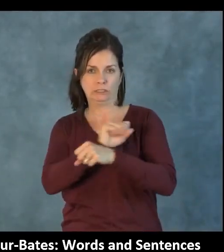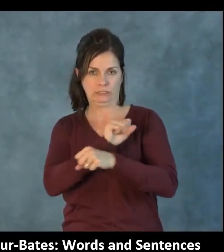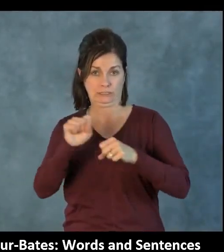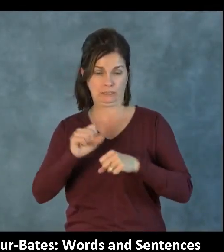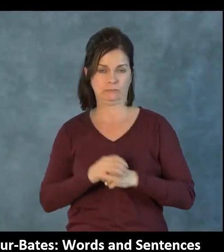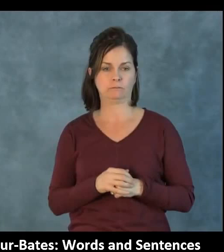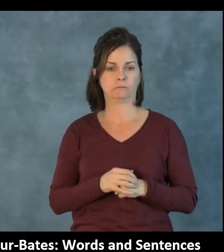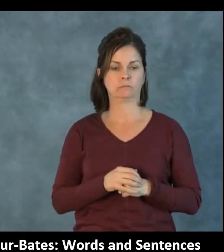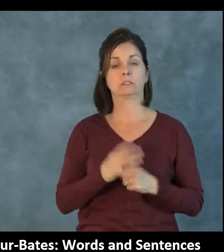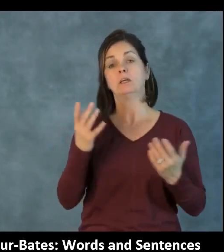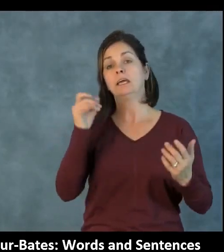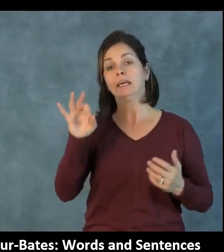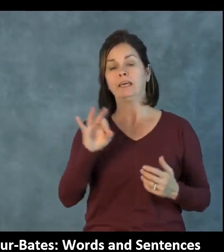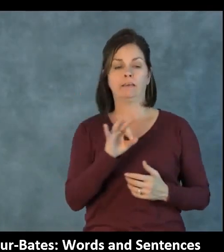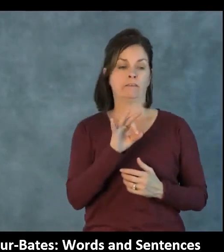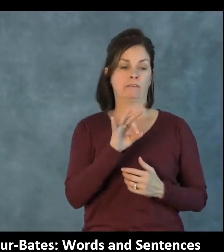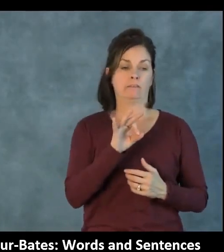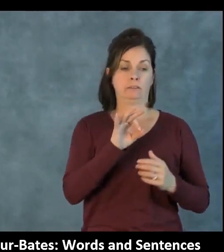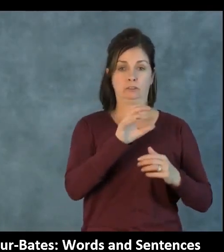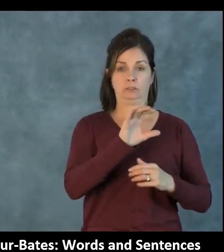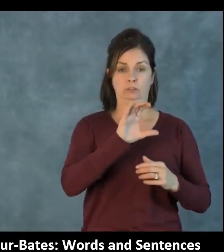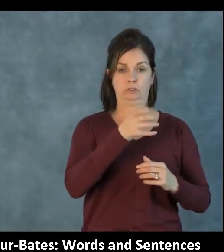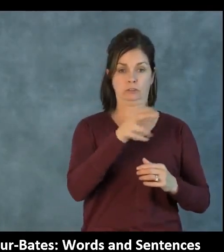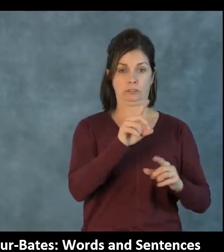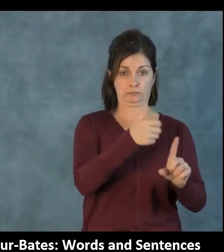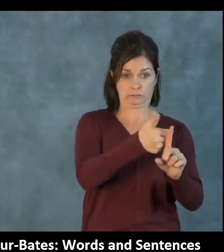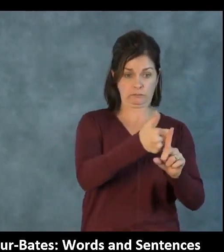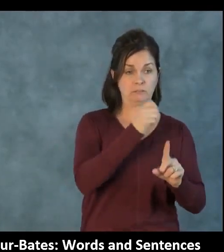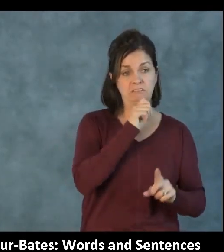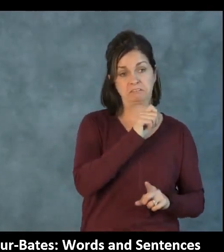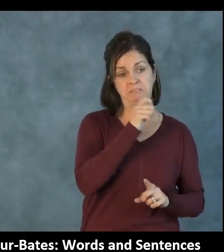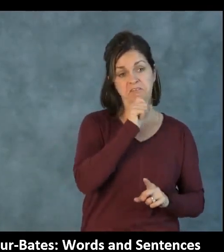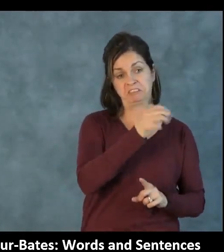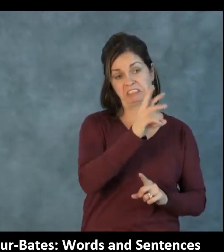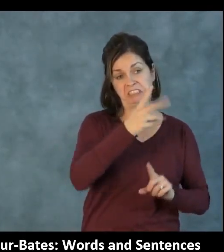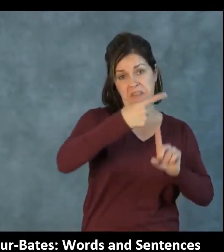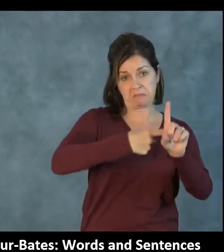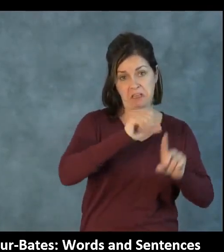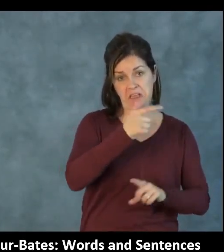When a child is only 16 months of age, a very small percentage of children are talking